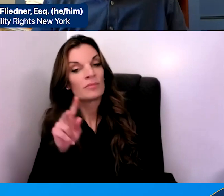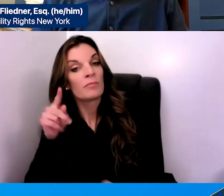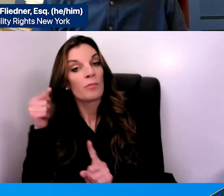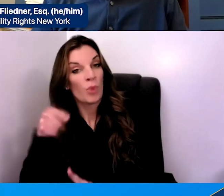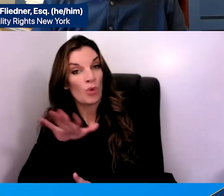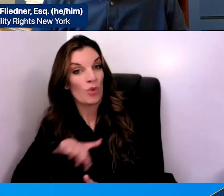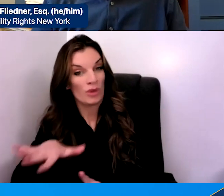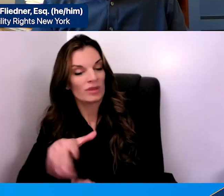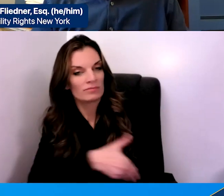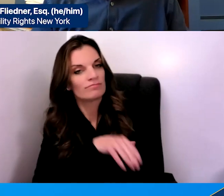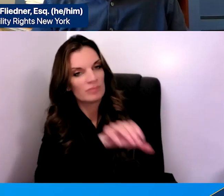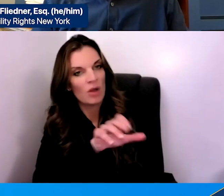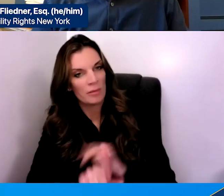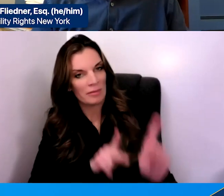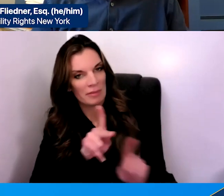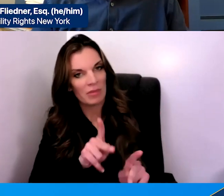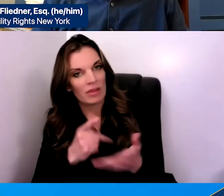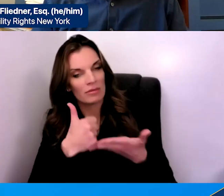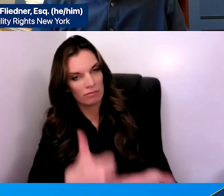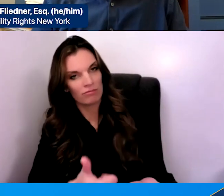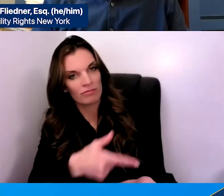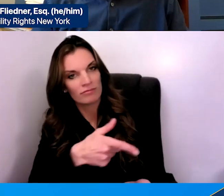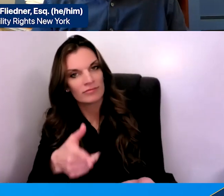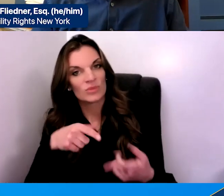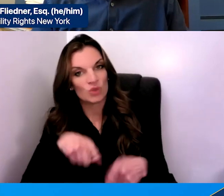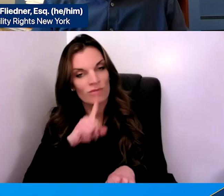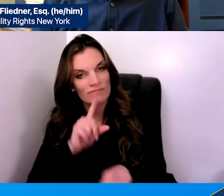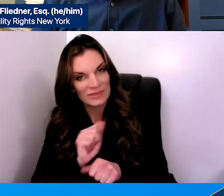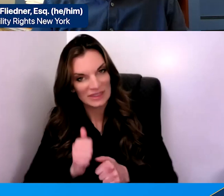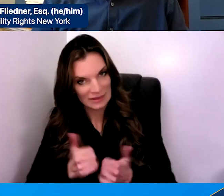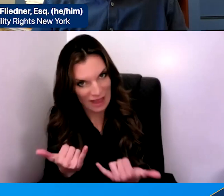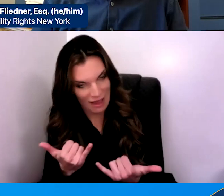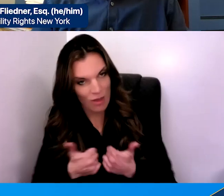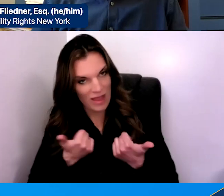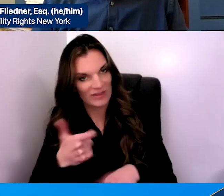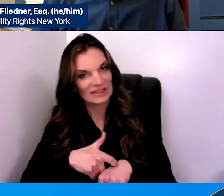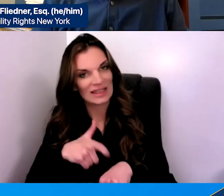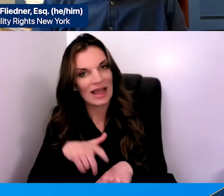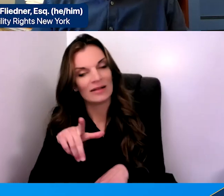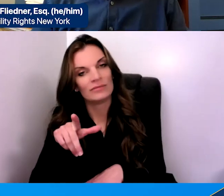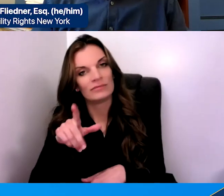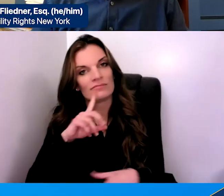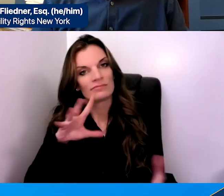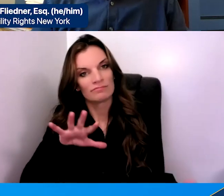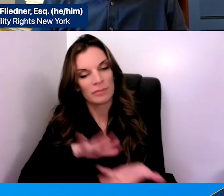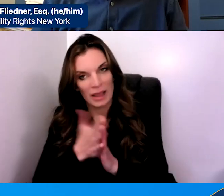be able to assist in blue sky times and to create all of this change that we are talking about today.